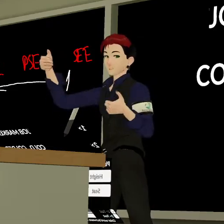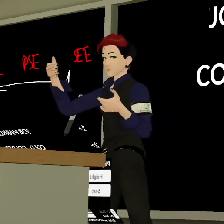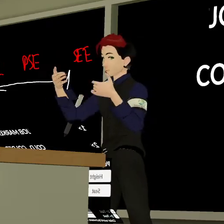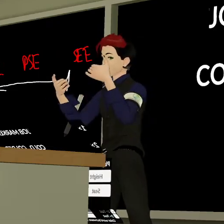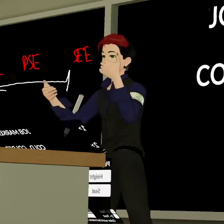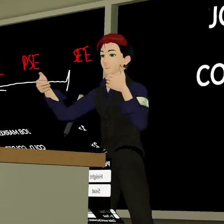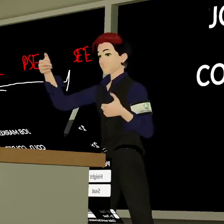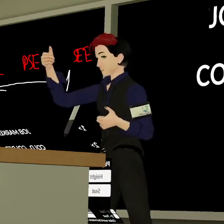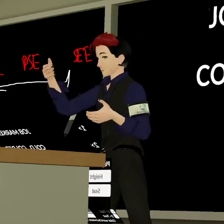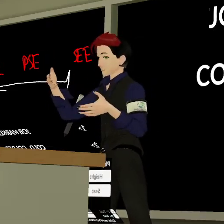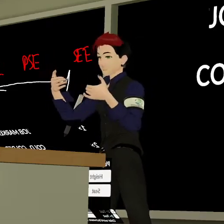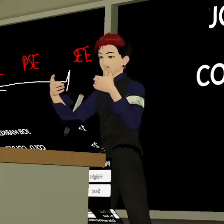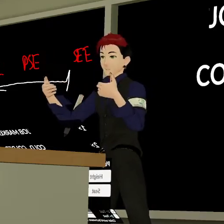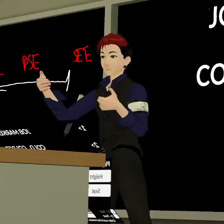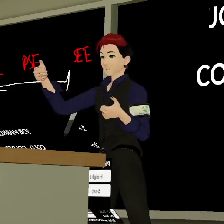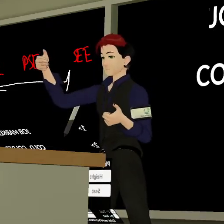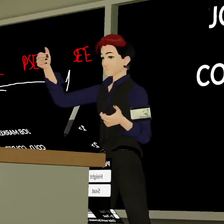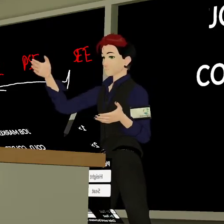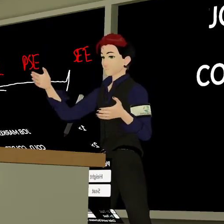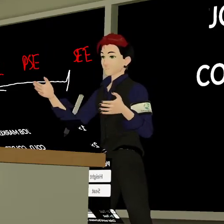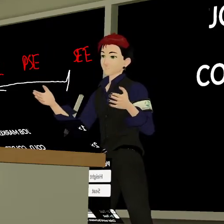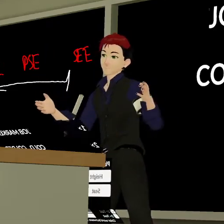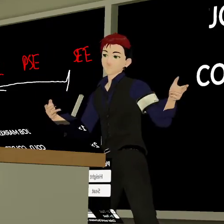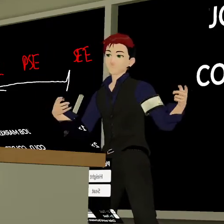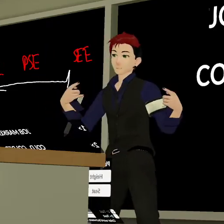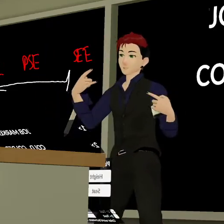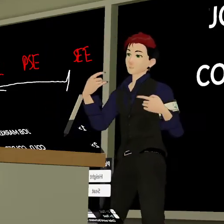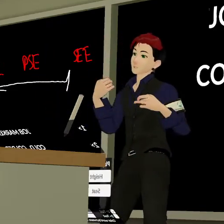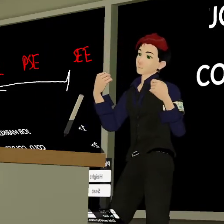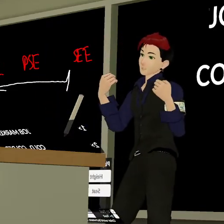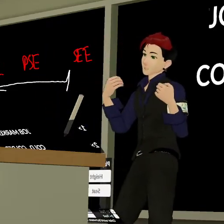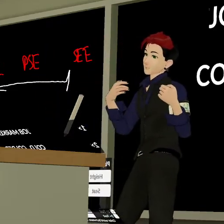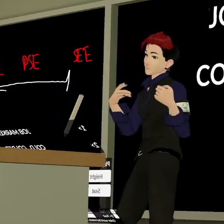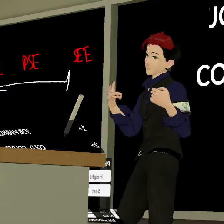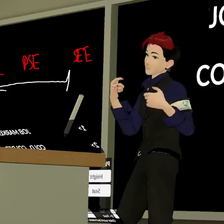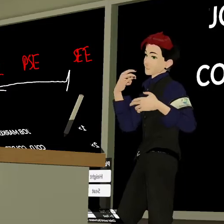higher up it's more intense it's and i realized for like colder typically